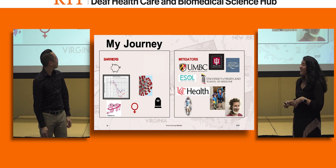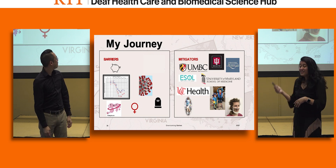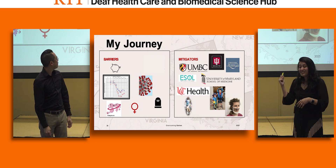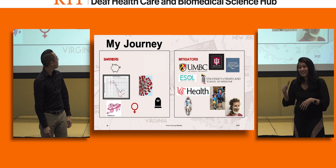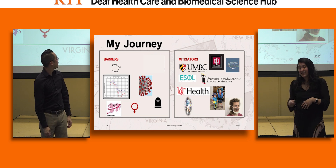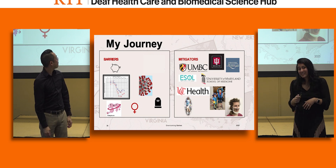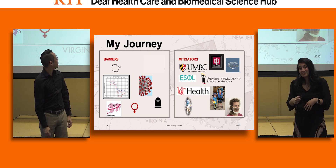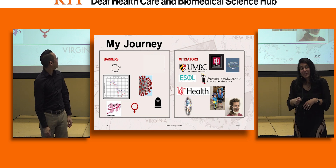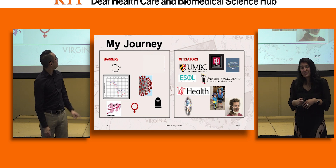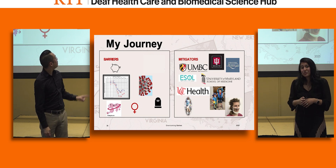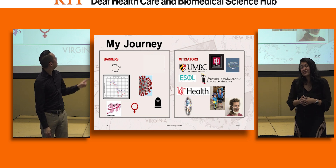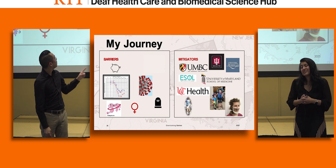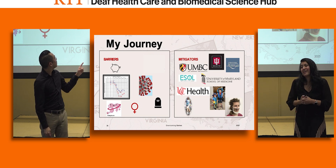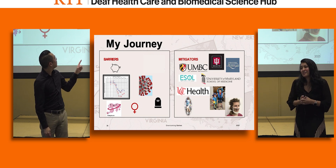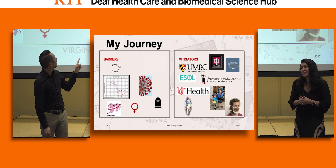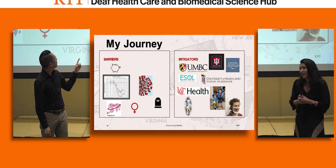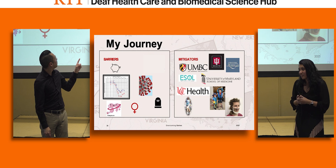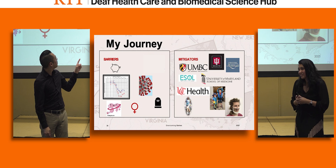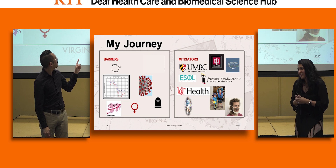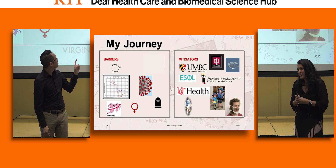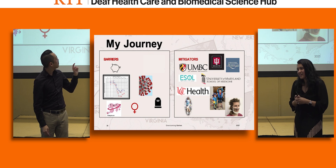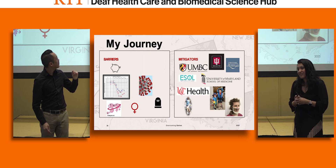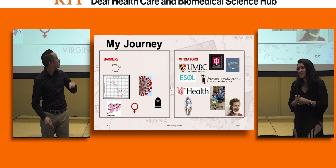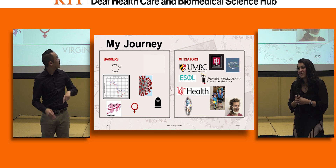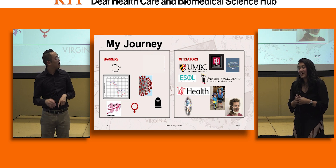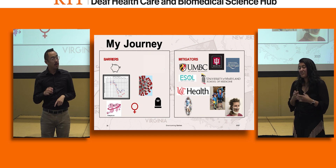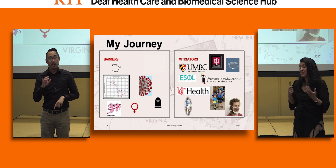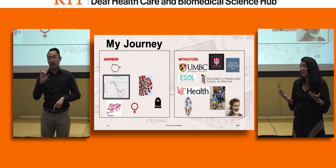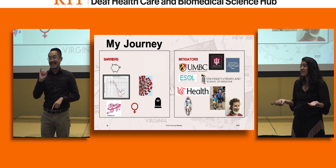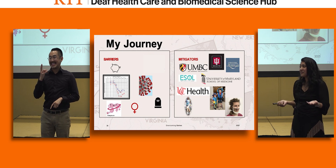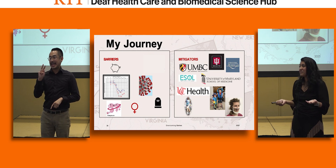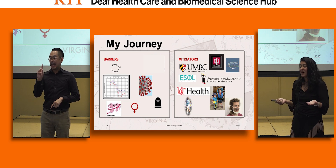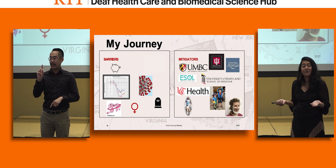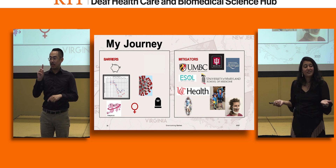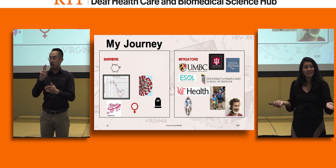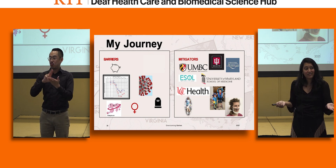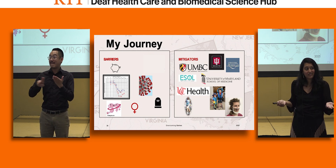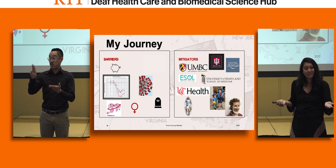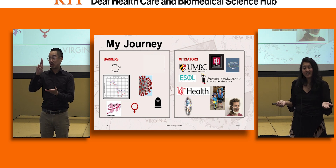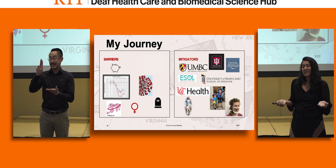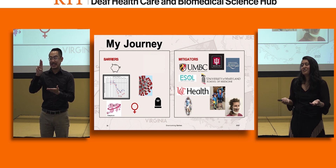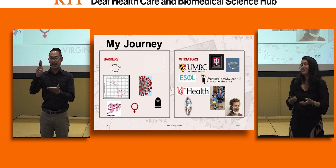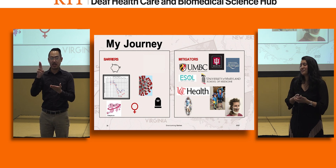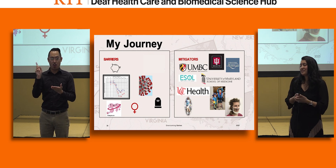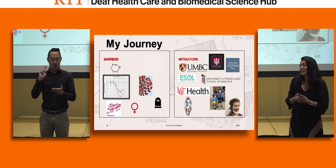And my move to IU Health, where I am now at Indiana University,